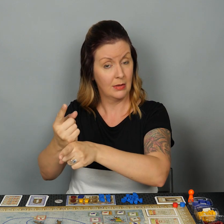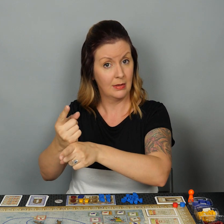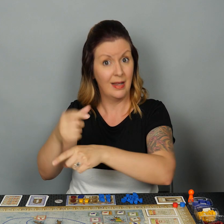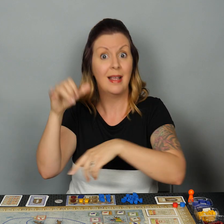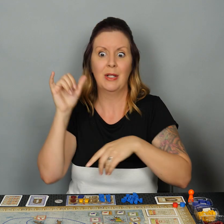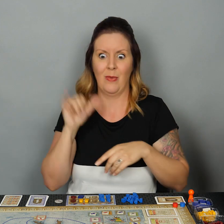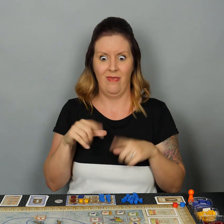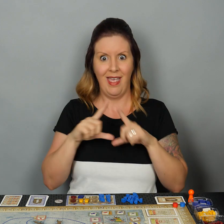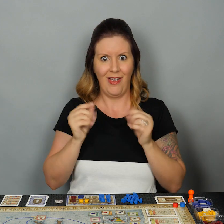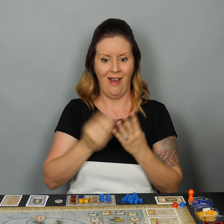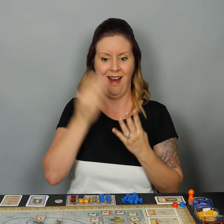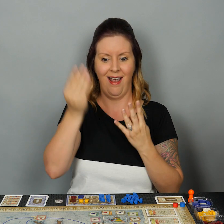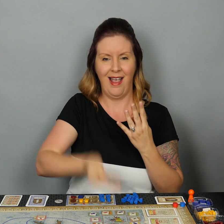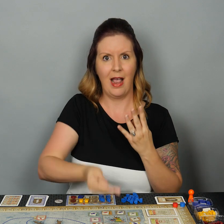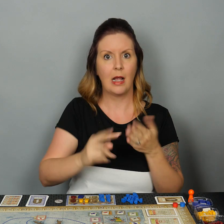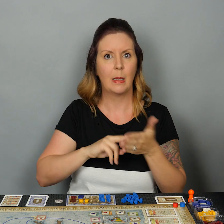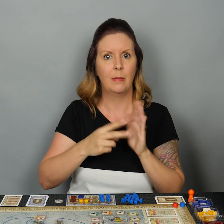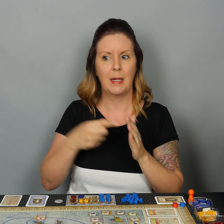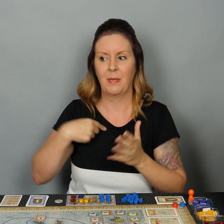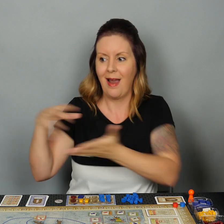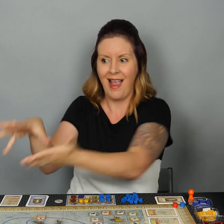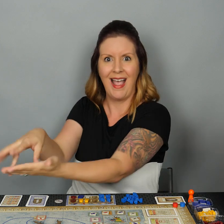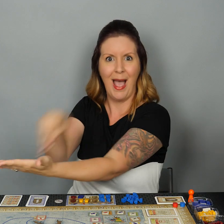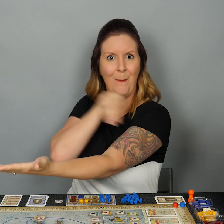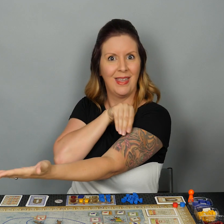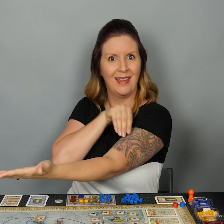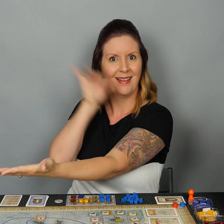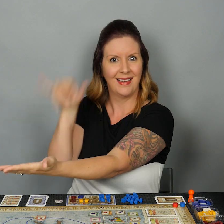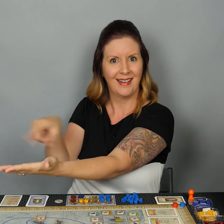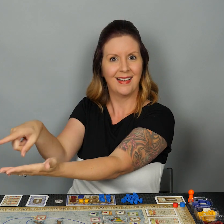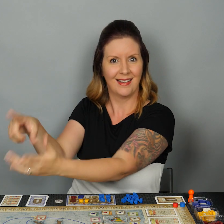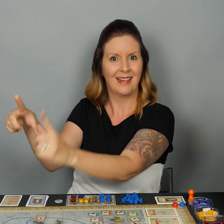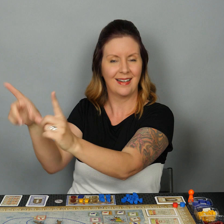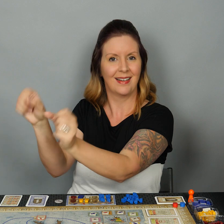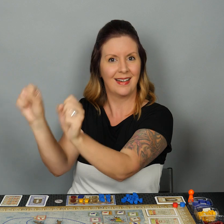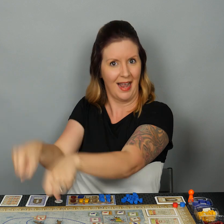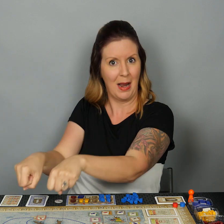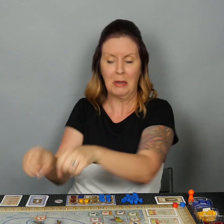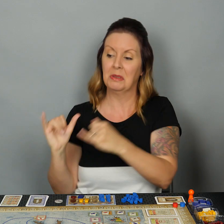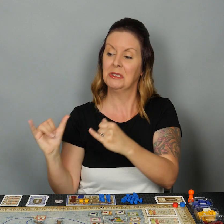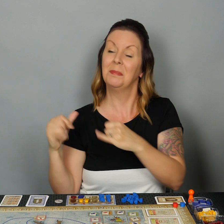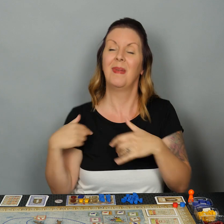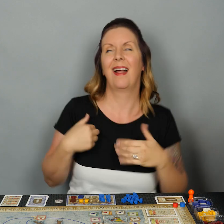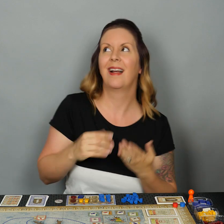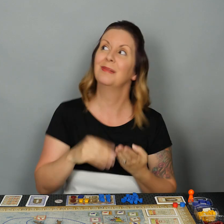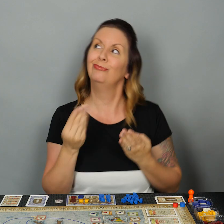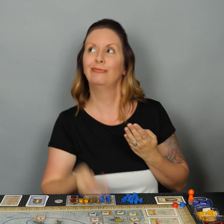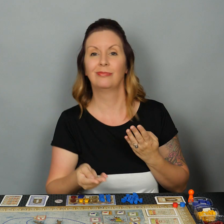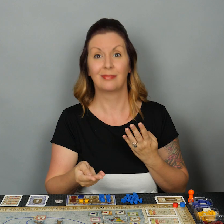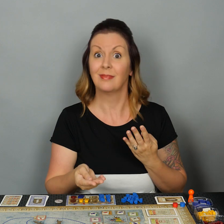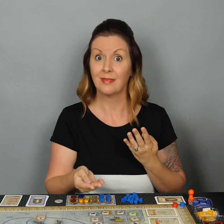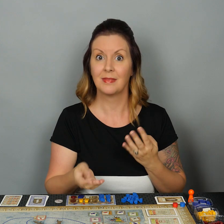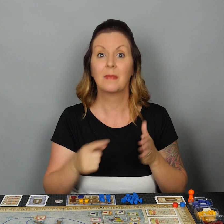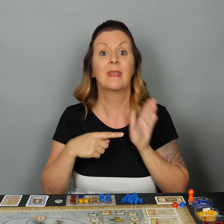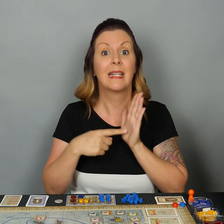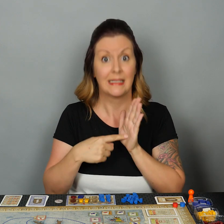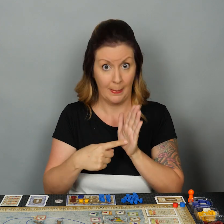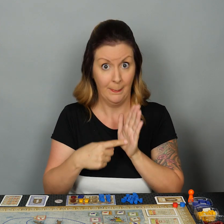Well, the Diplomat card allows you to copy whatever card another player last played,